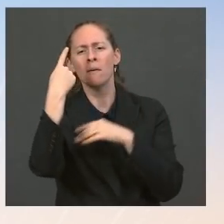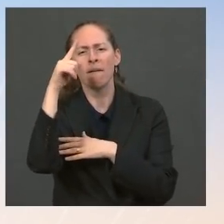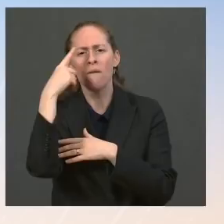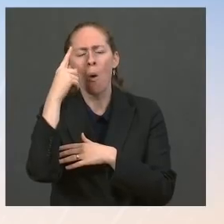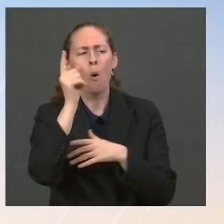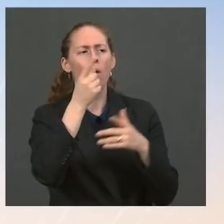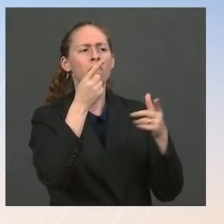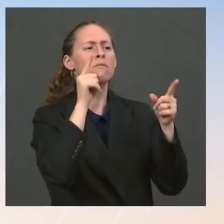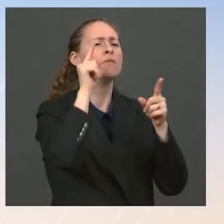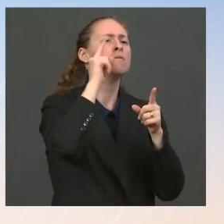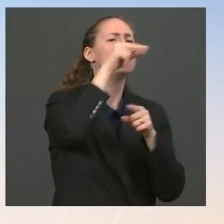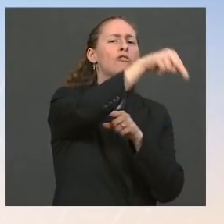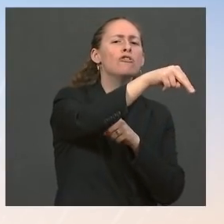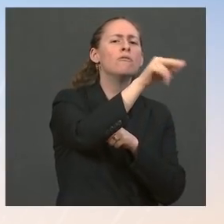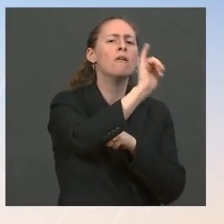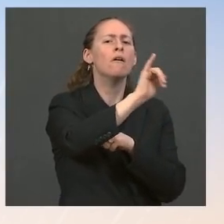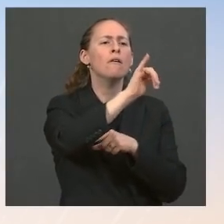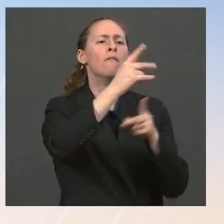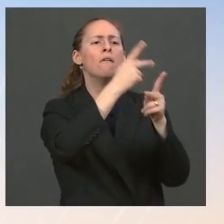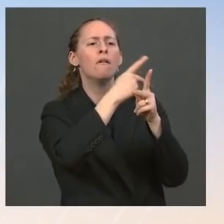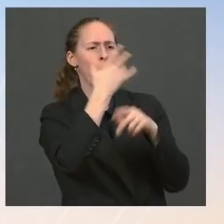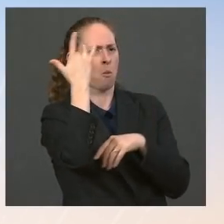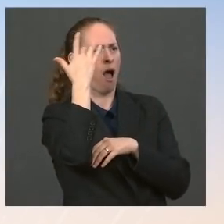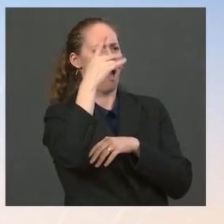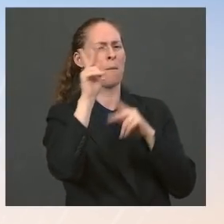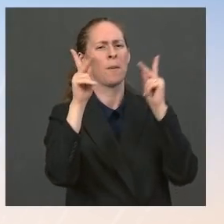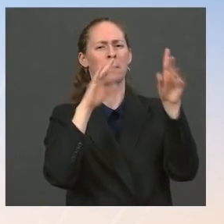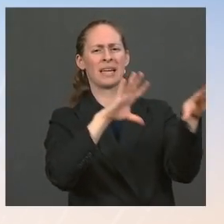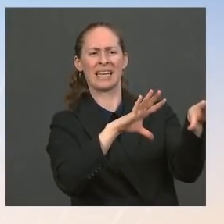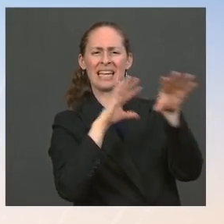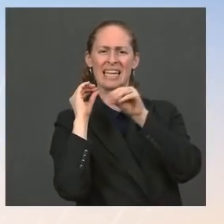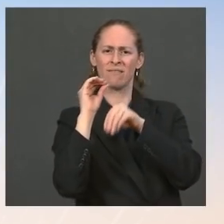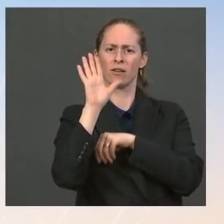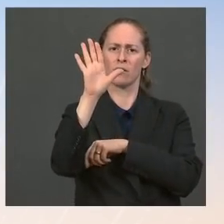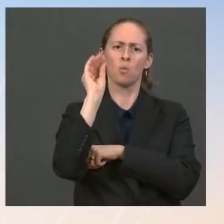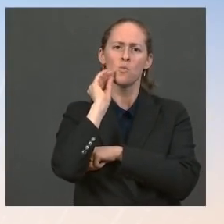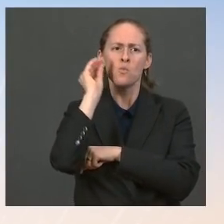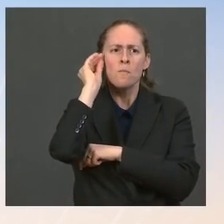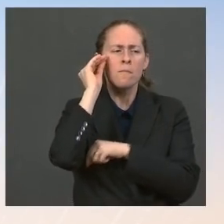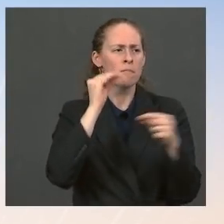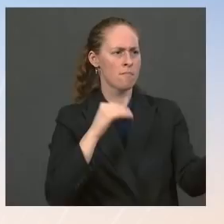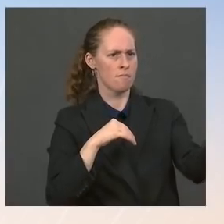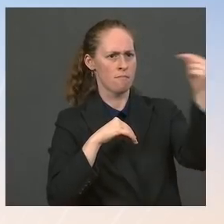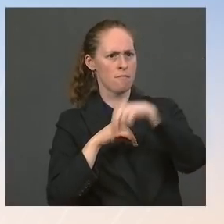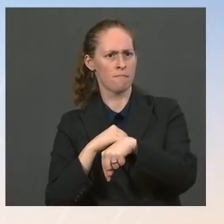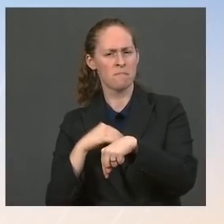why people leave the homes in which they live and take a perilous journey that they should not take.